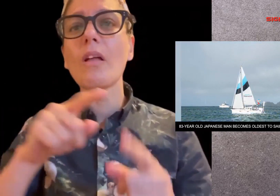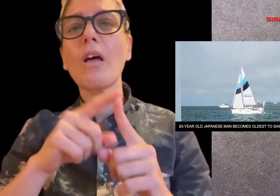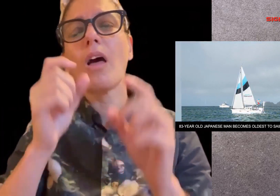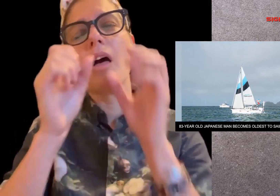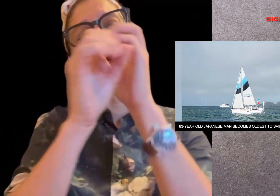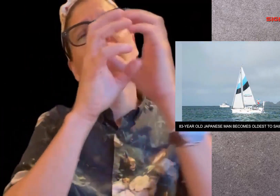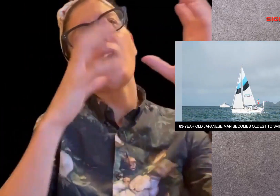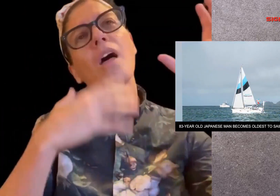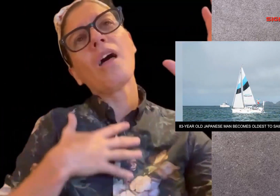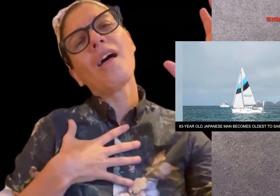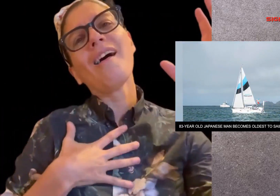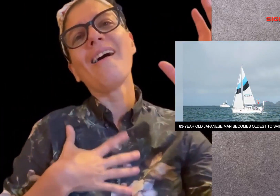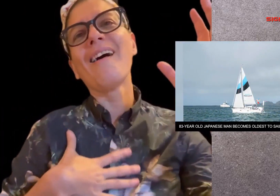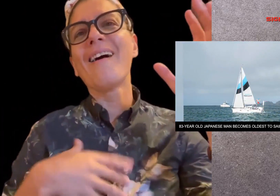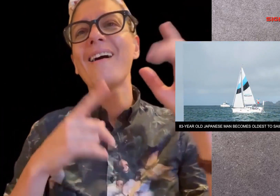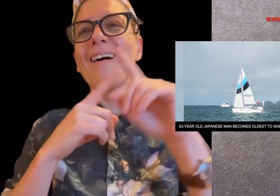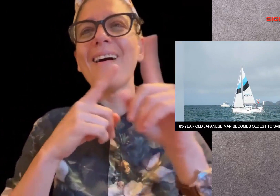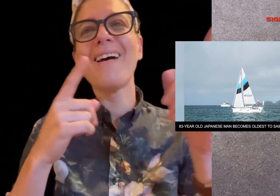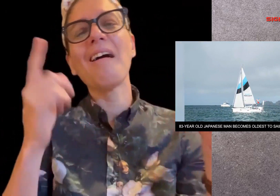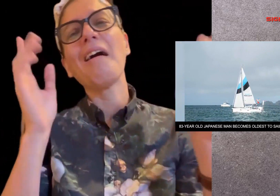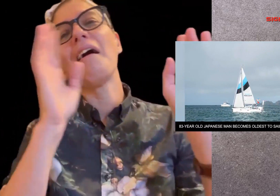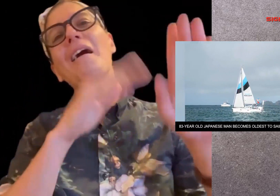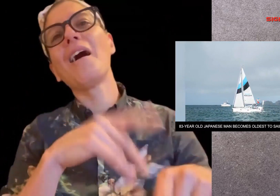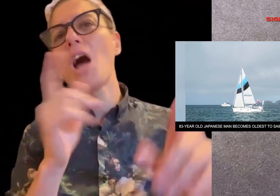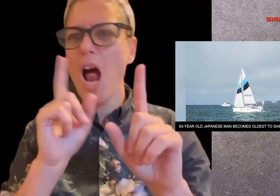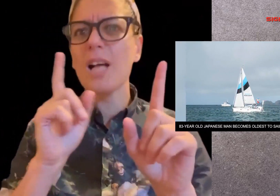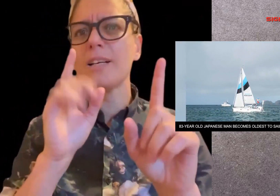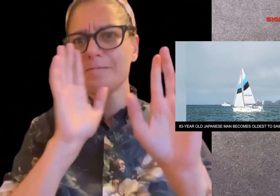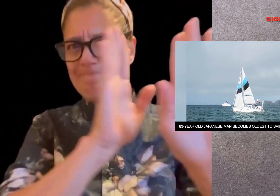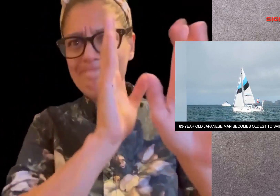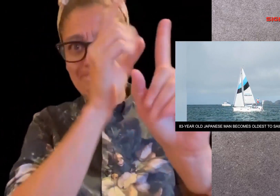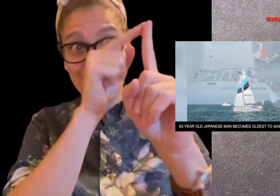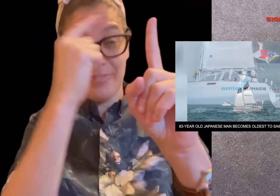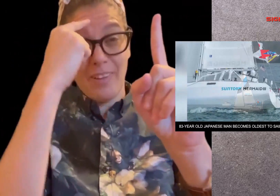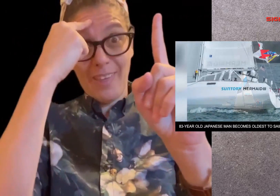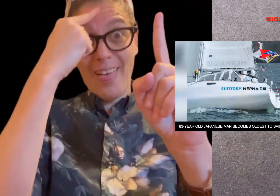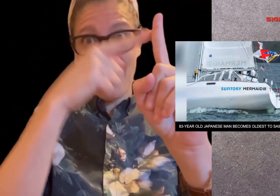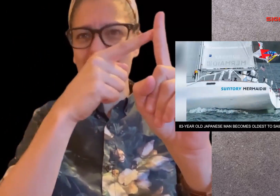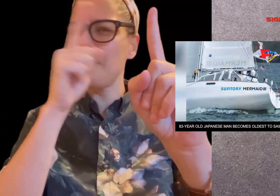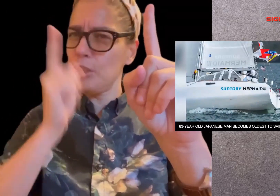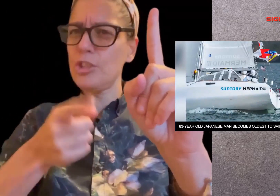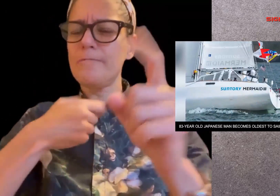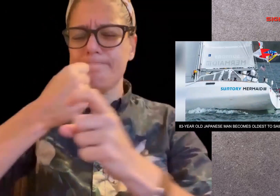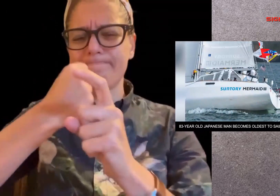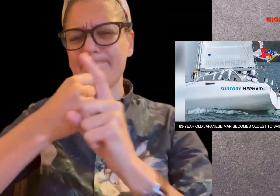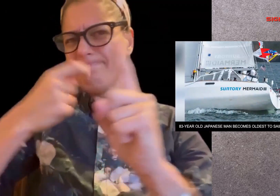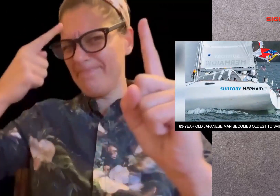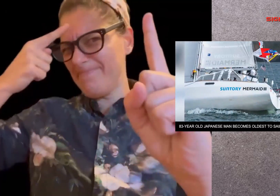advice to everyone don't let your dreams just stay as dreams have a goal and work towards